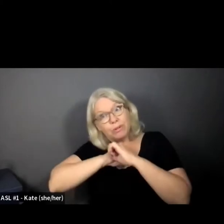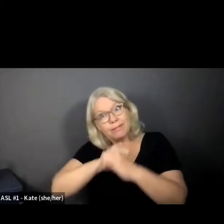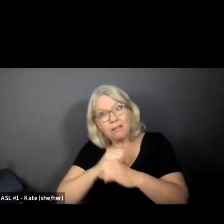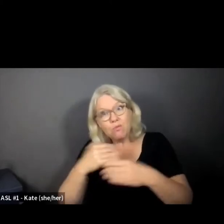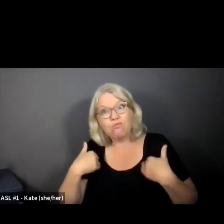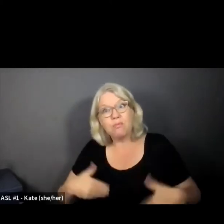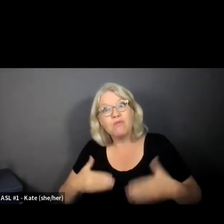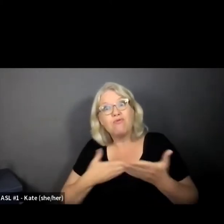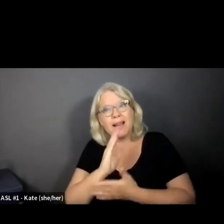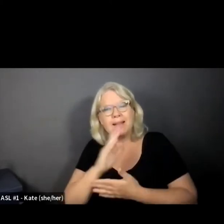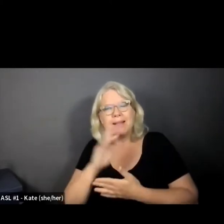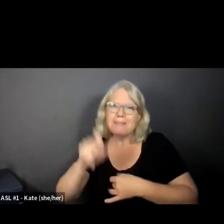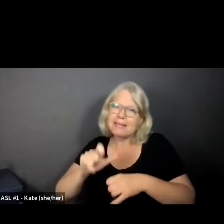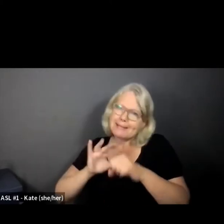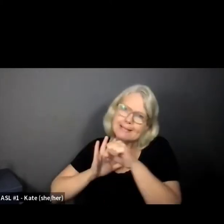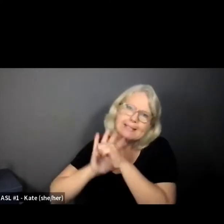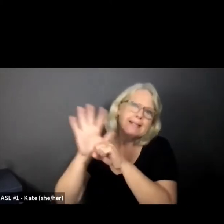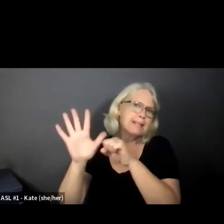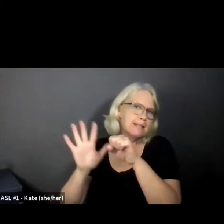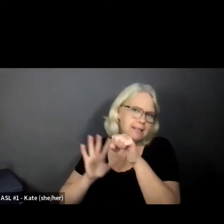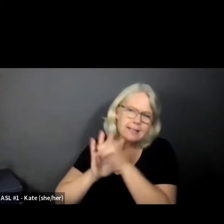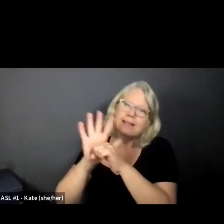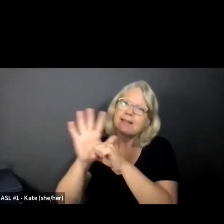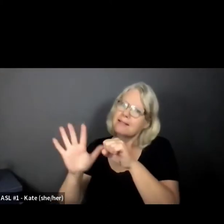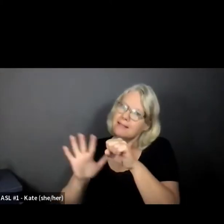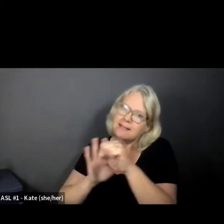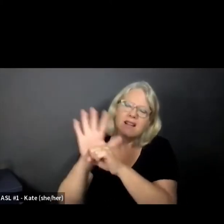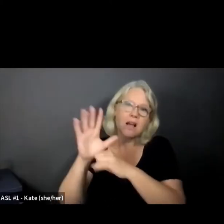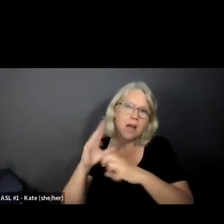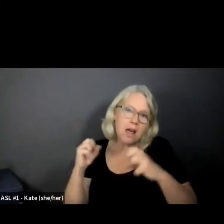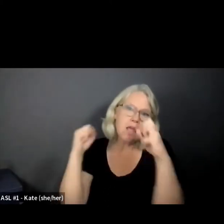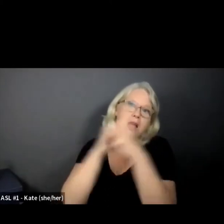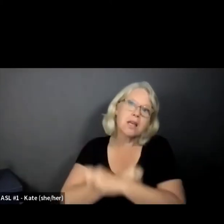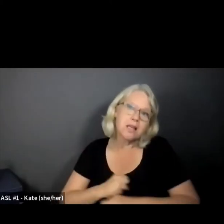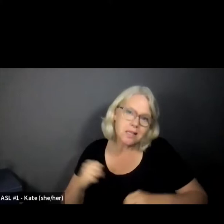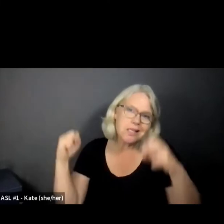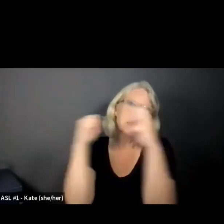PERSISTENT PURSUIT. MAYBE EVEN RELENTLESS THE WAY ROB DESCRIBED IT.